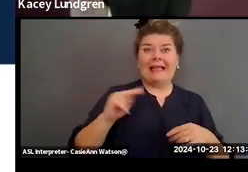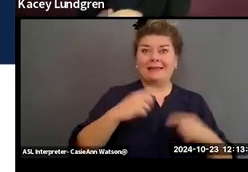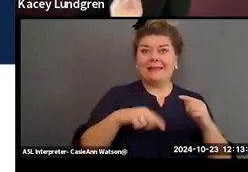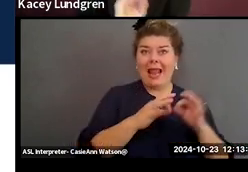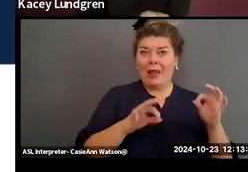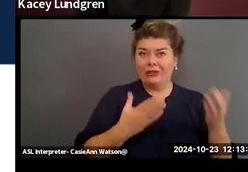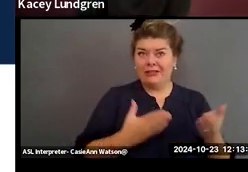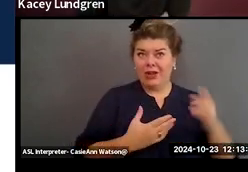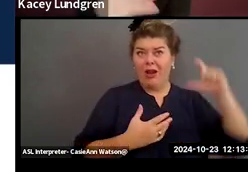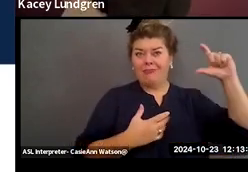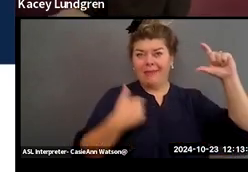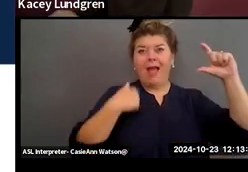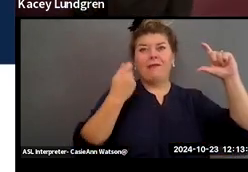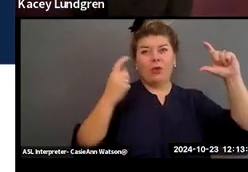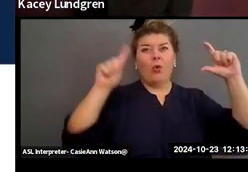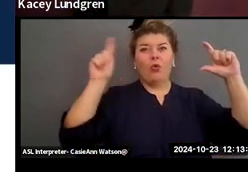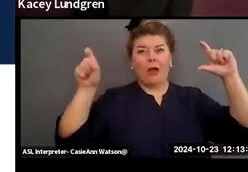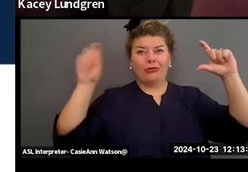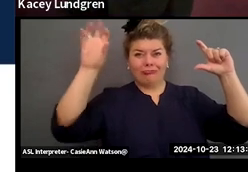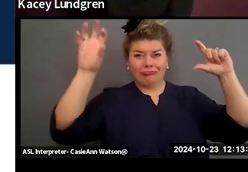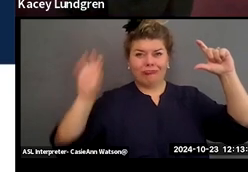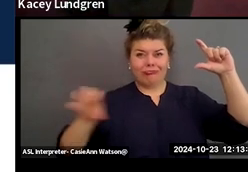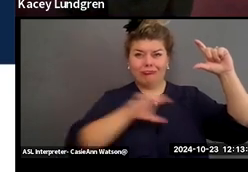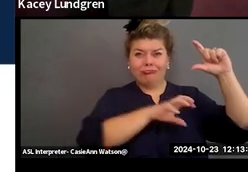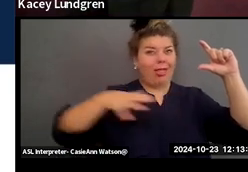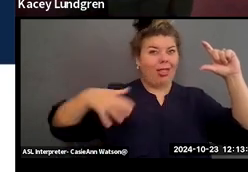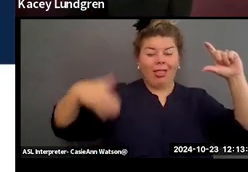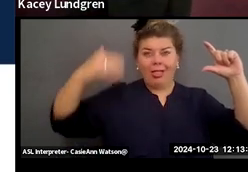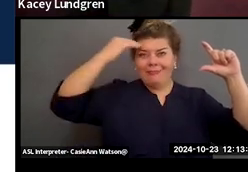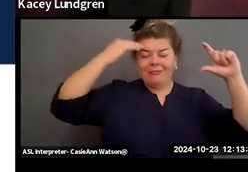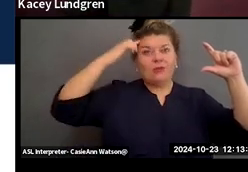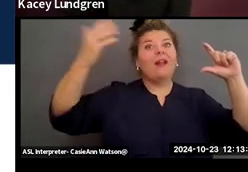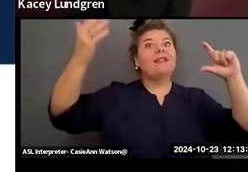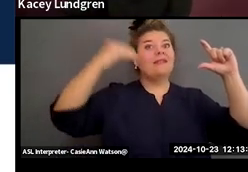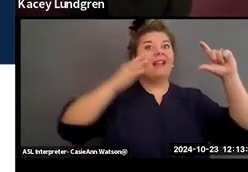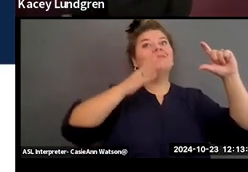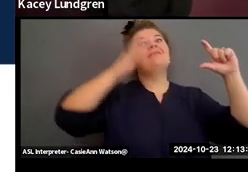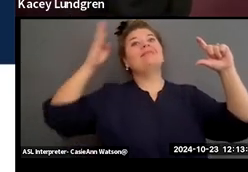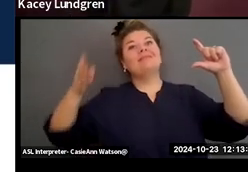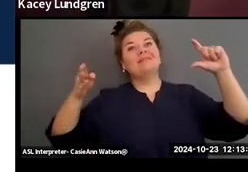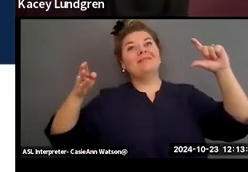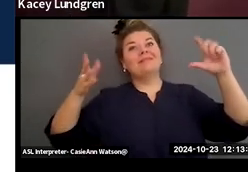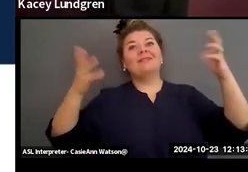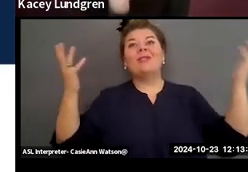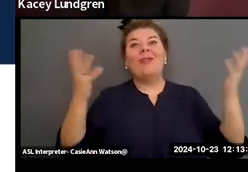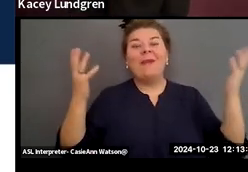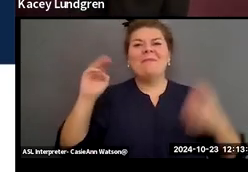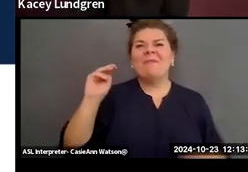As you can see, there's a few more things that we need to uncover. So let's go to the next puzzle piece, which is Martha's Vineyard.